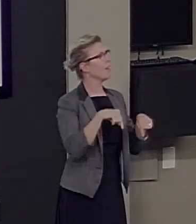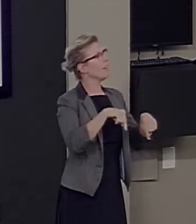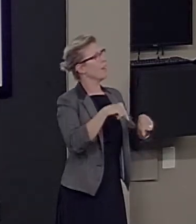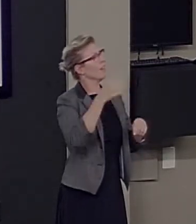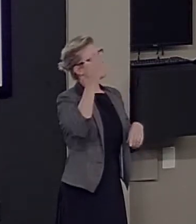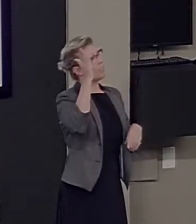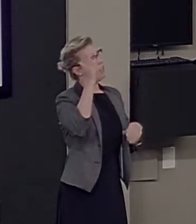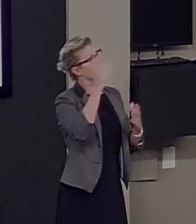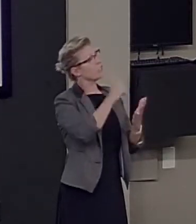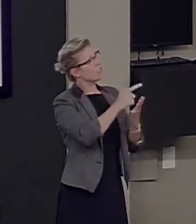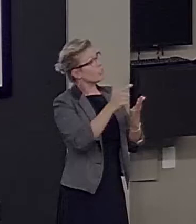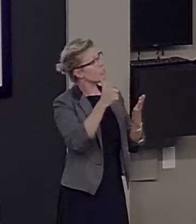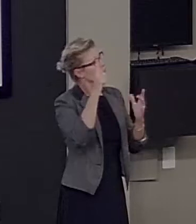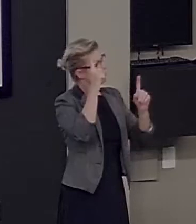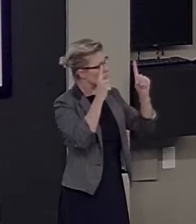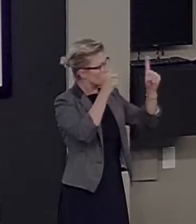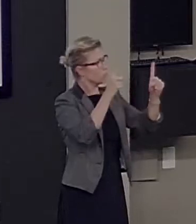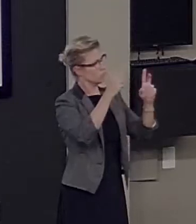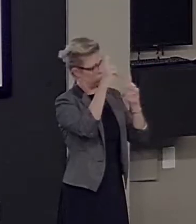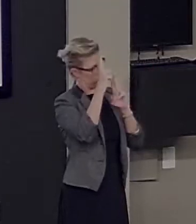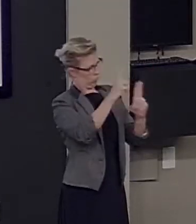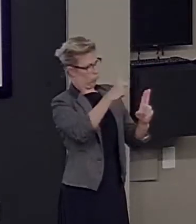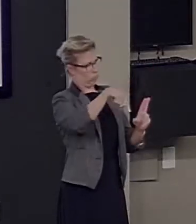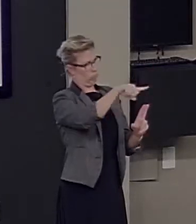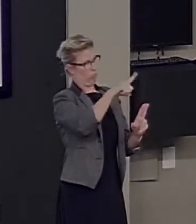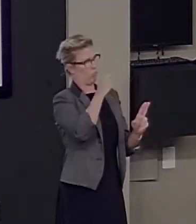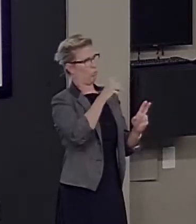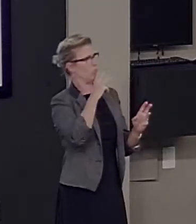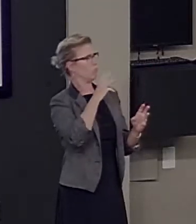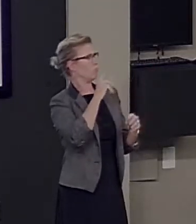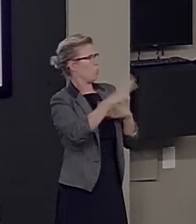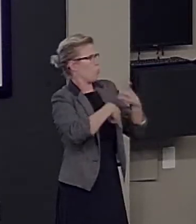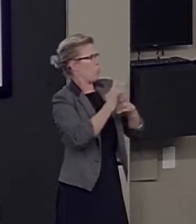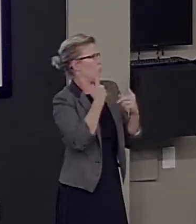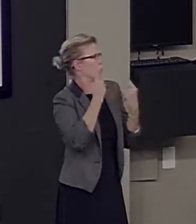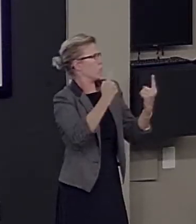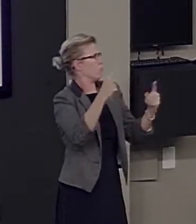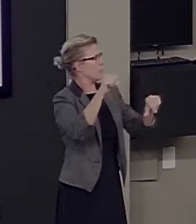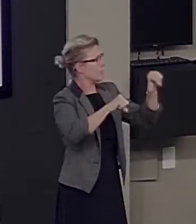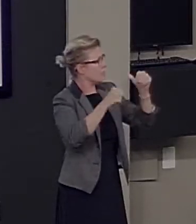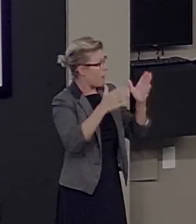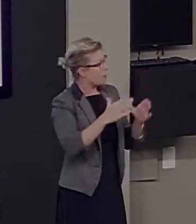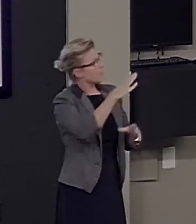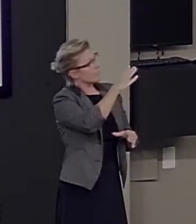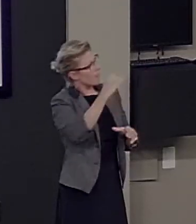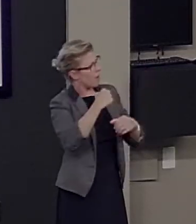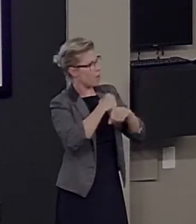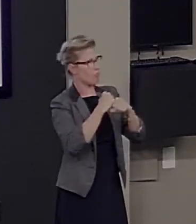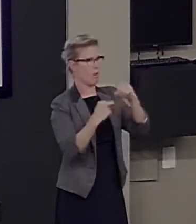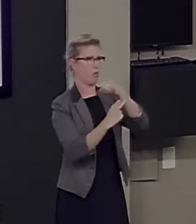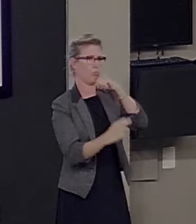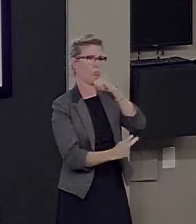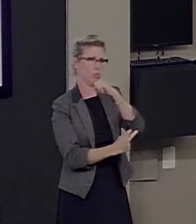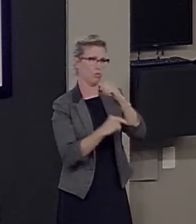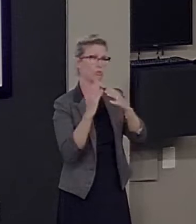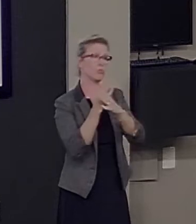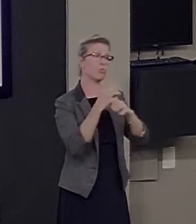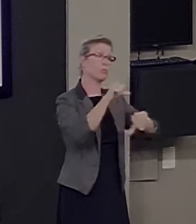to honor both world-renowned scientists and also helps form a bridge between scientific communities